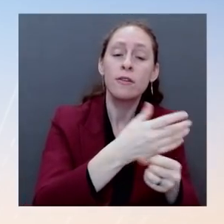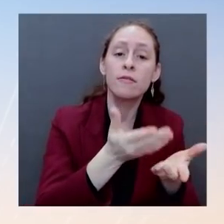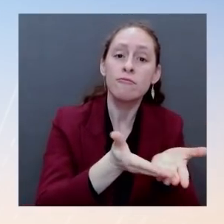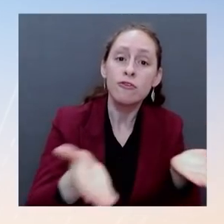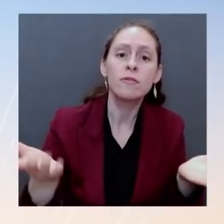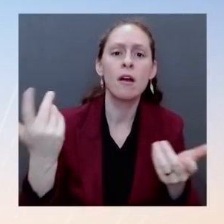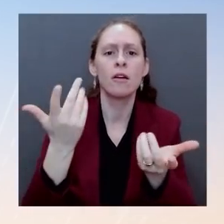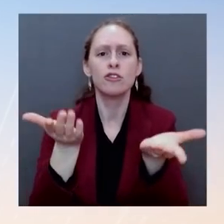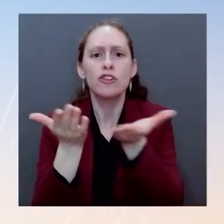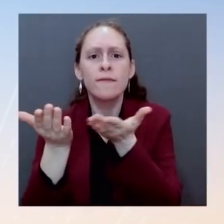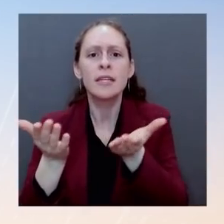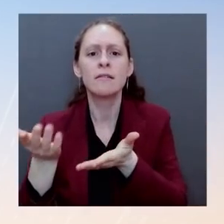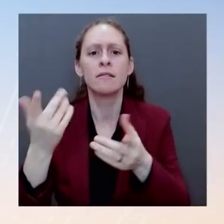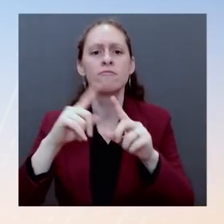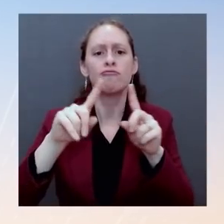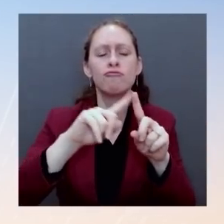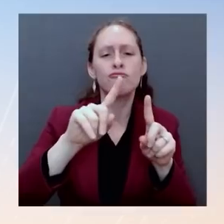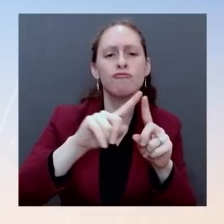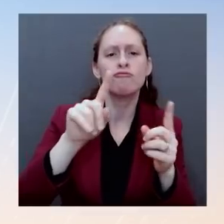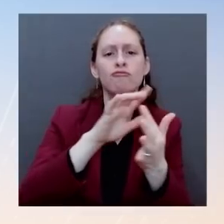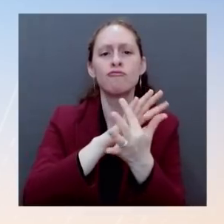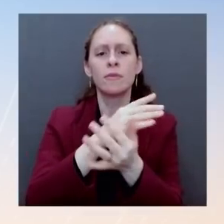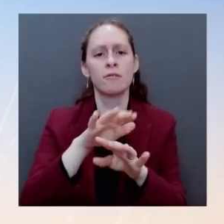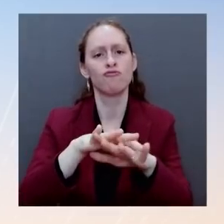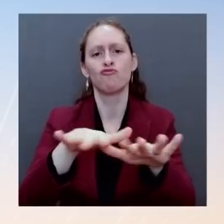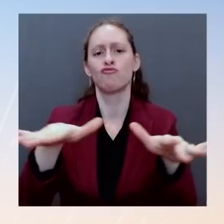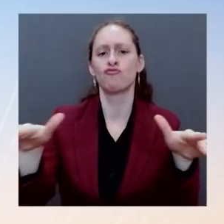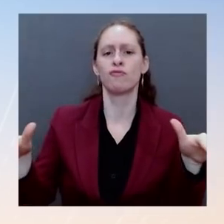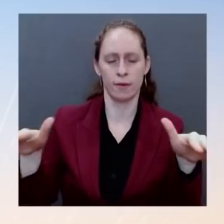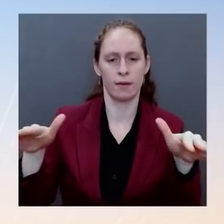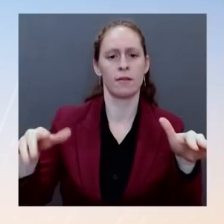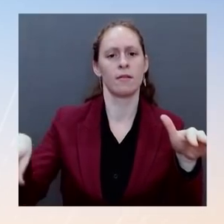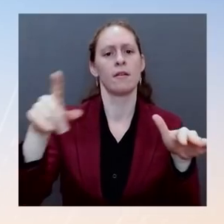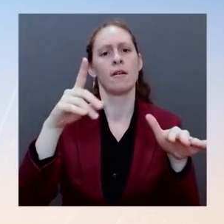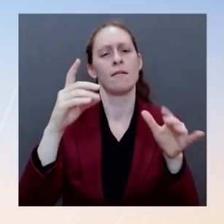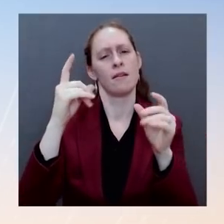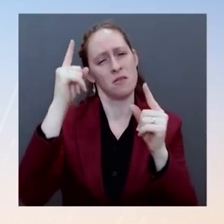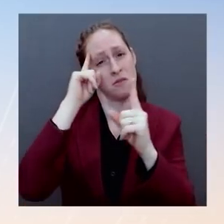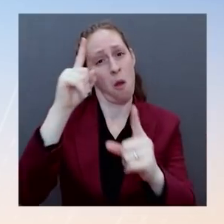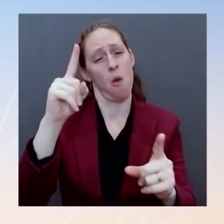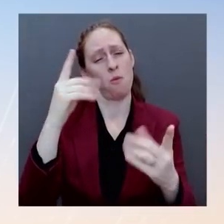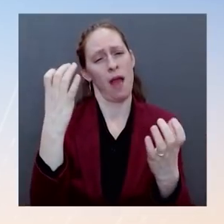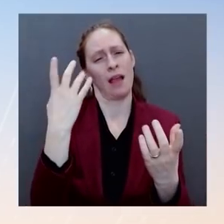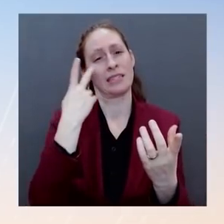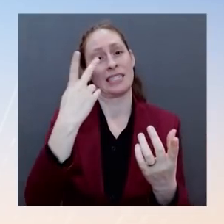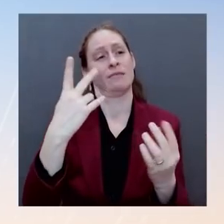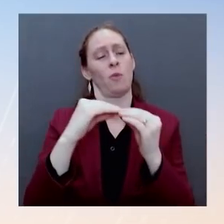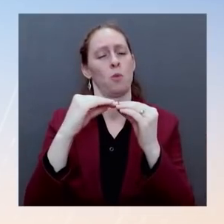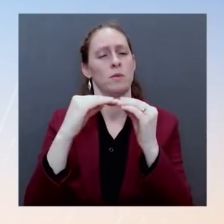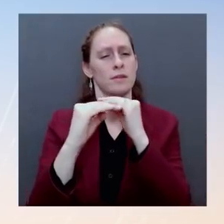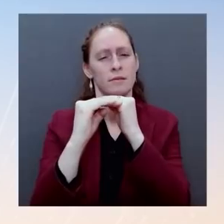and get to the strong, sustainable growth that we are beginning to see --